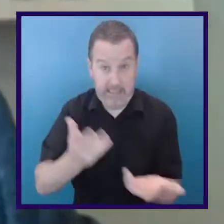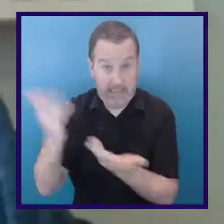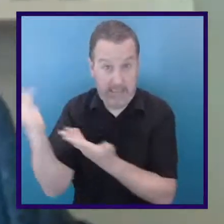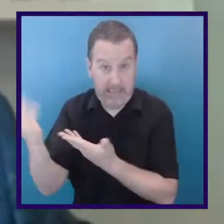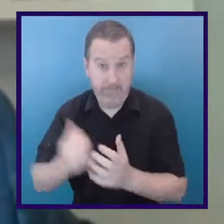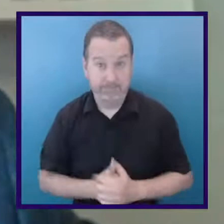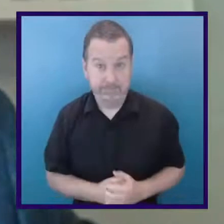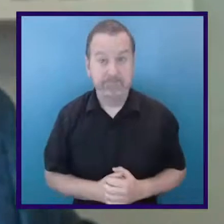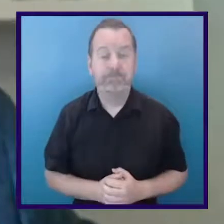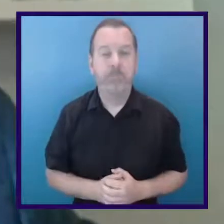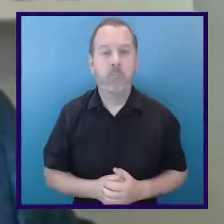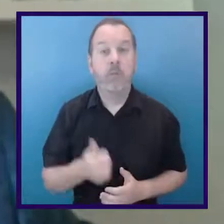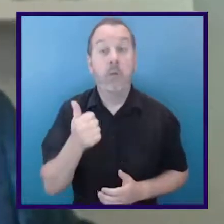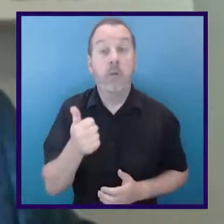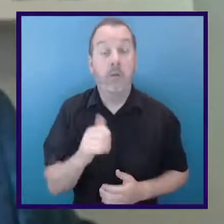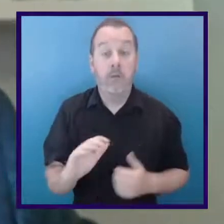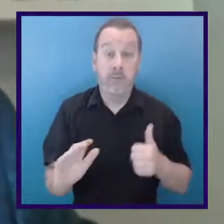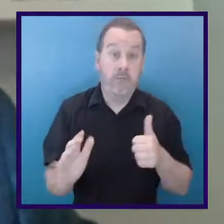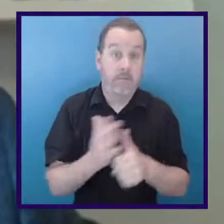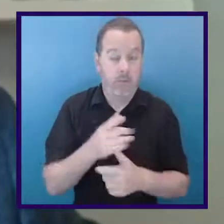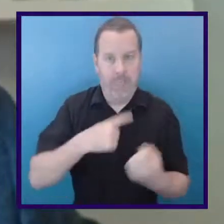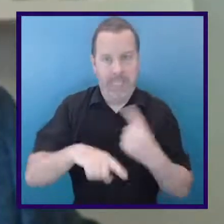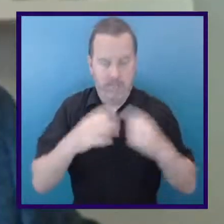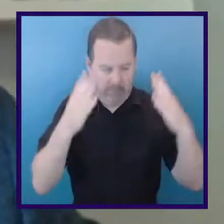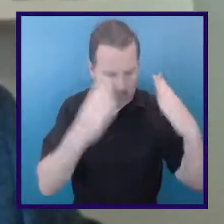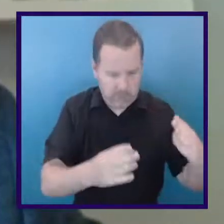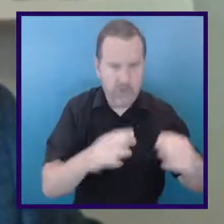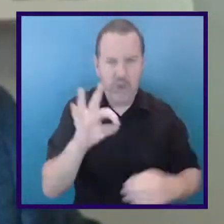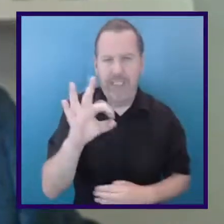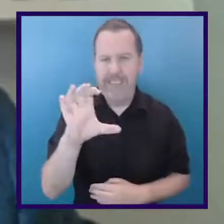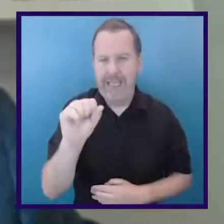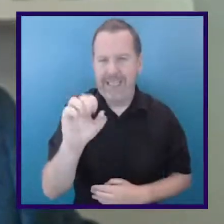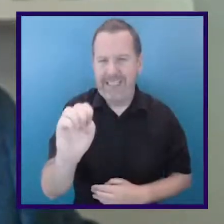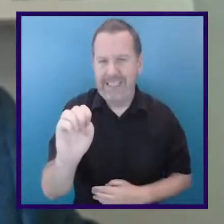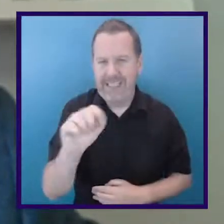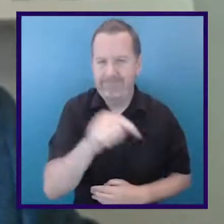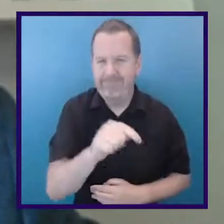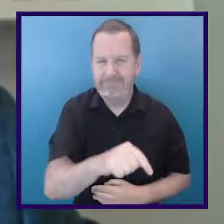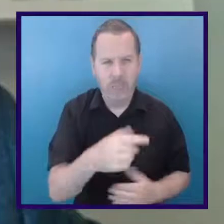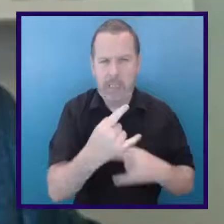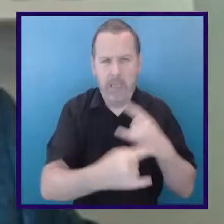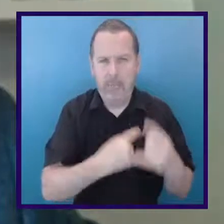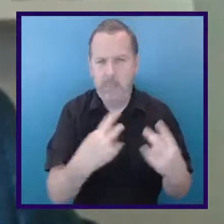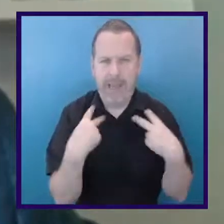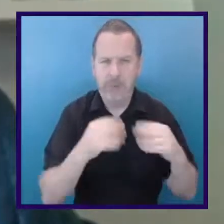We started off by looking at trends in GCSE language entries, over time, over the past 25 years.